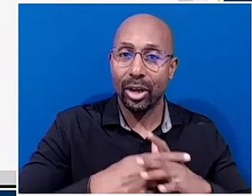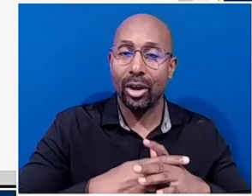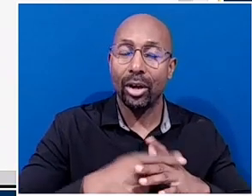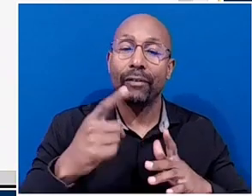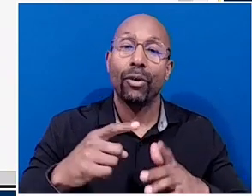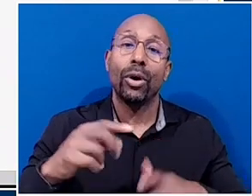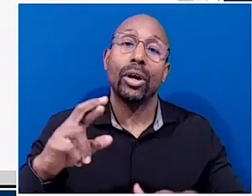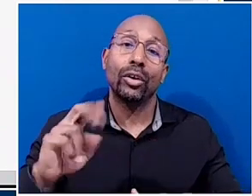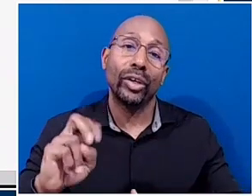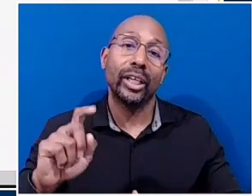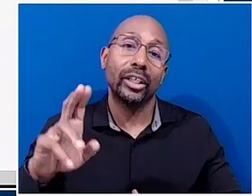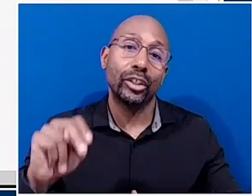student's last date of attendance.